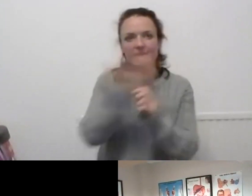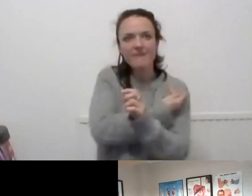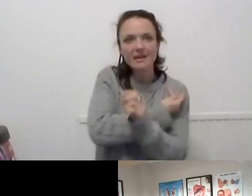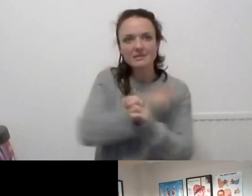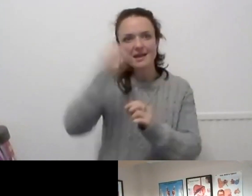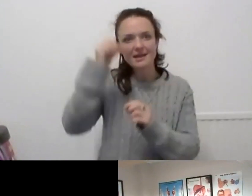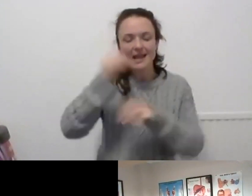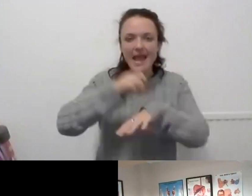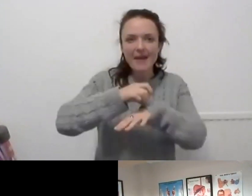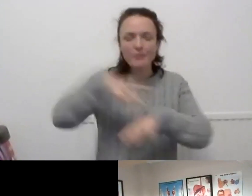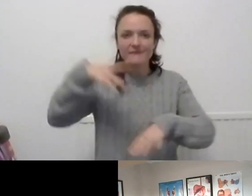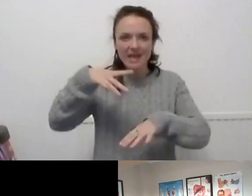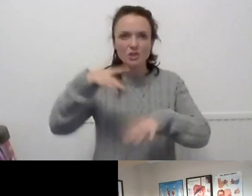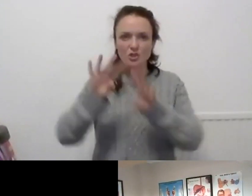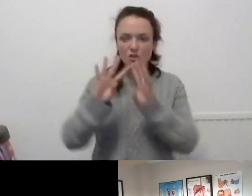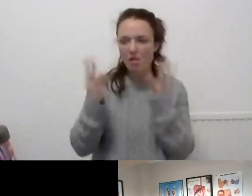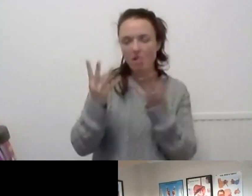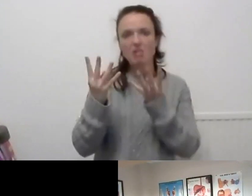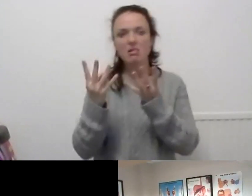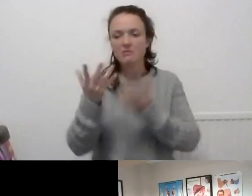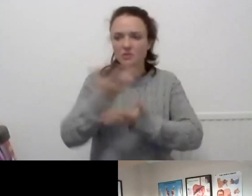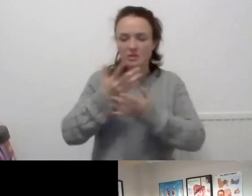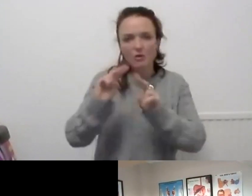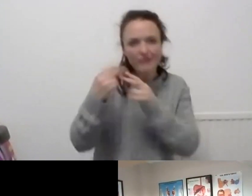the information there is about vaccine and after the mercury and then decide